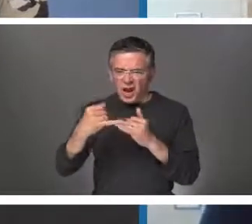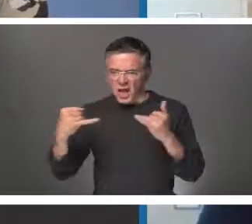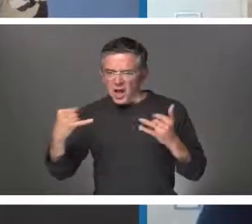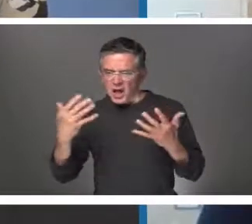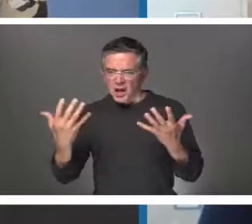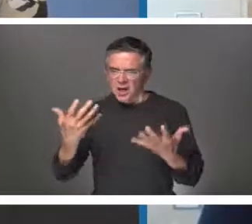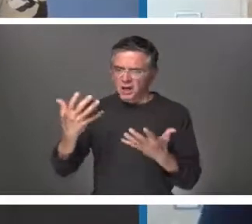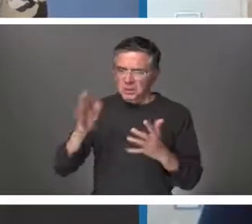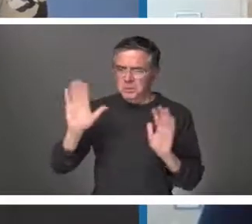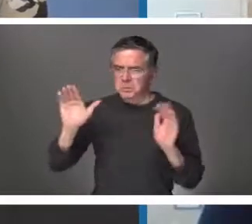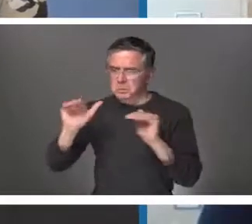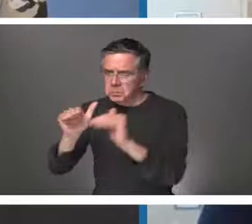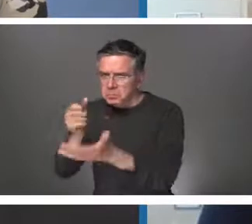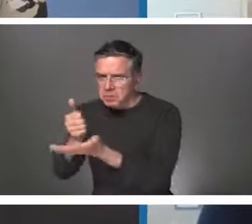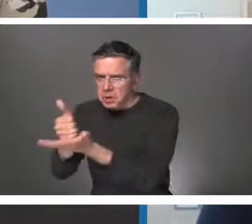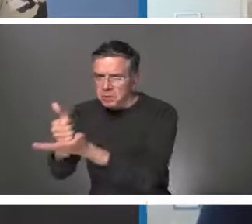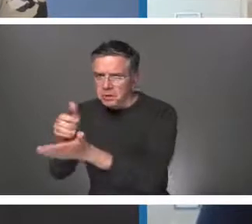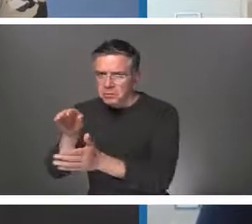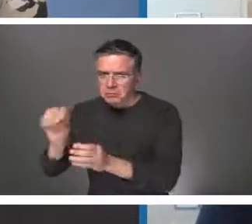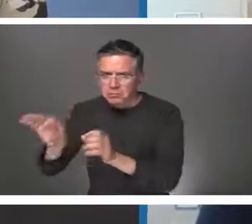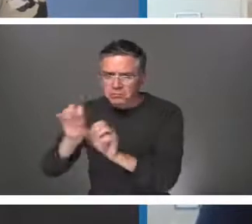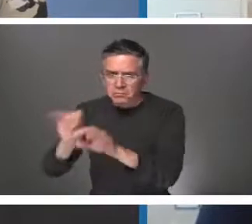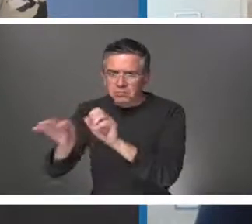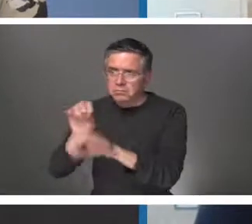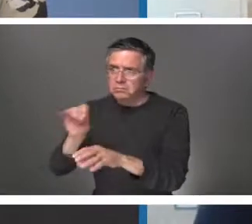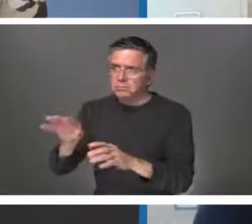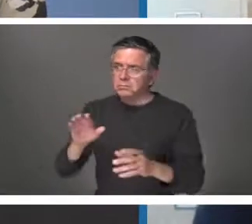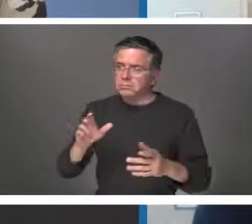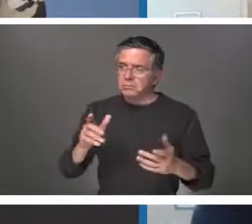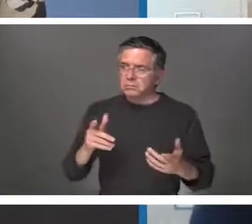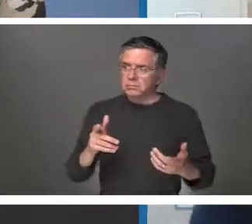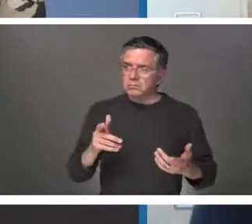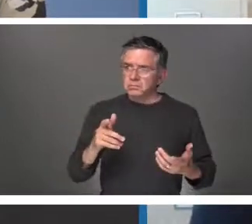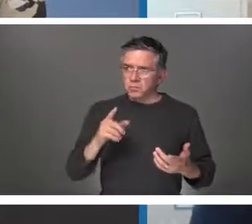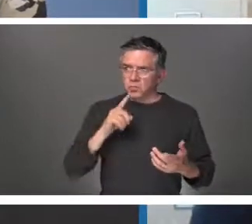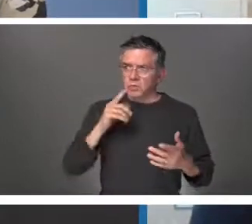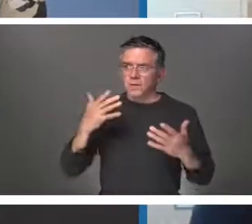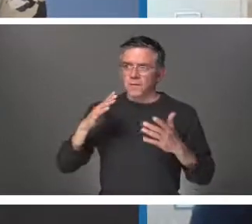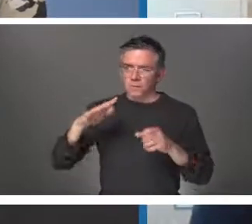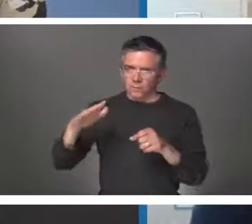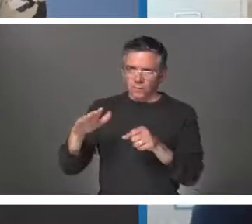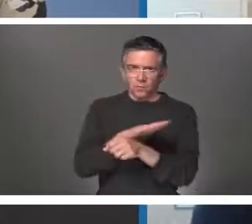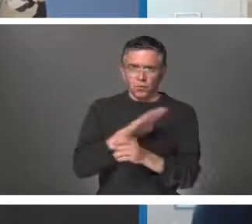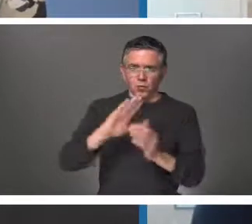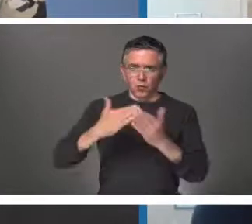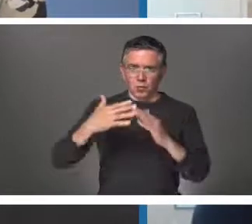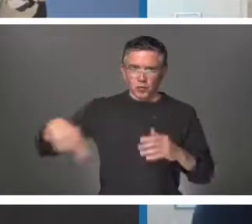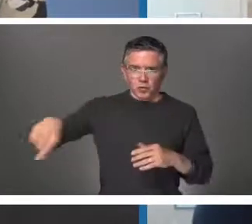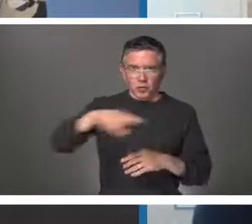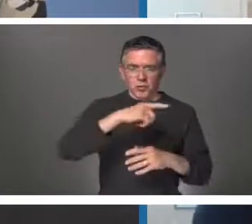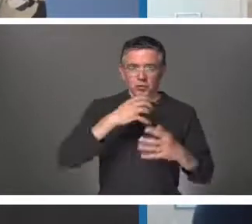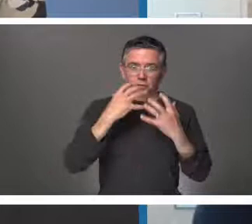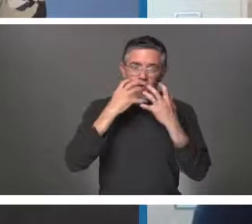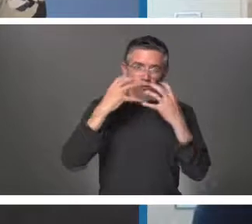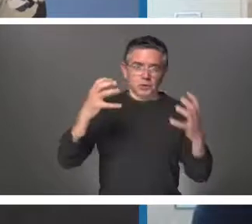So really it's gonna be a community effort, I think, to get us over the last of this pandemic,